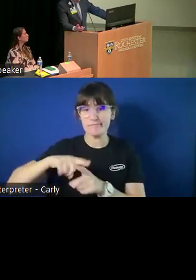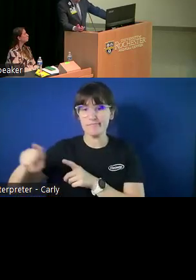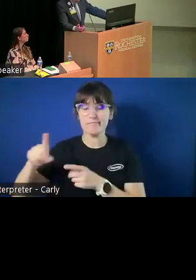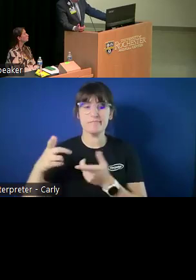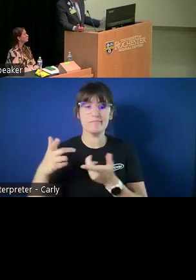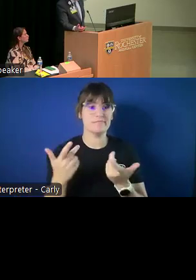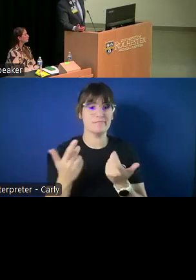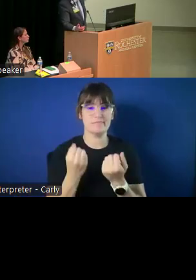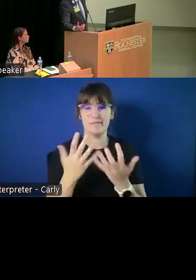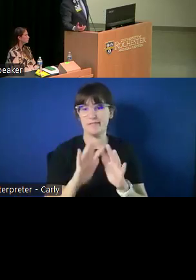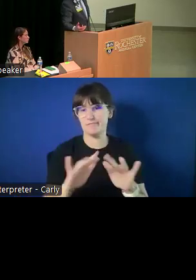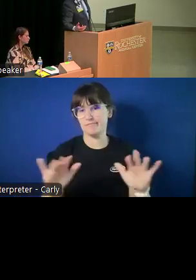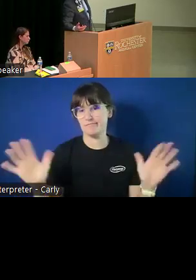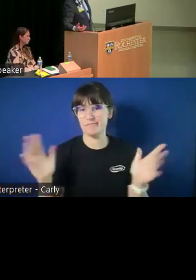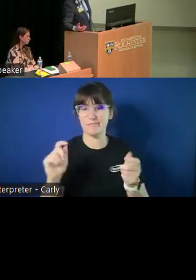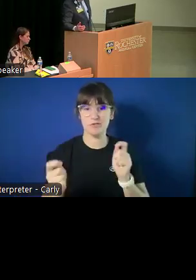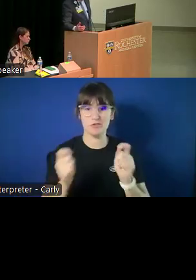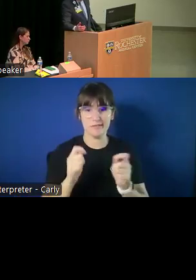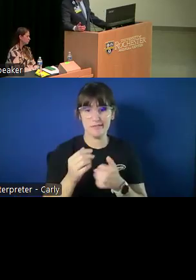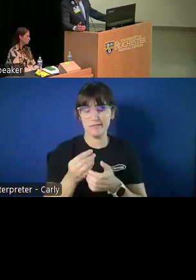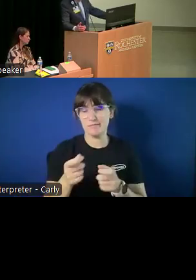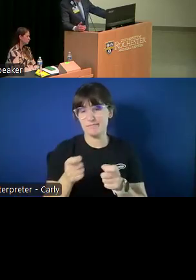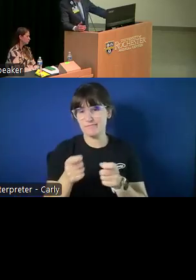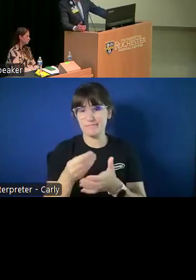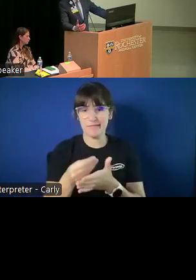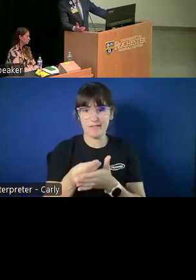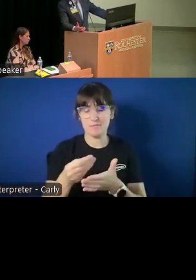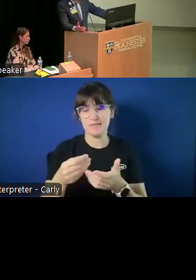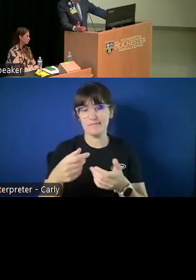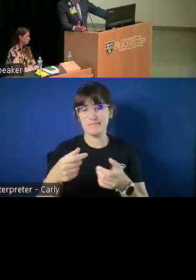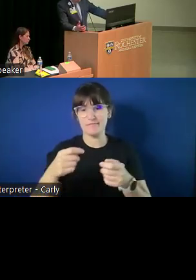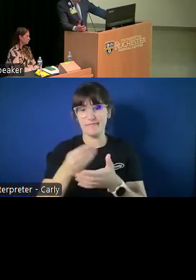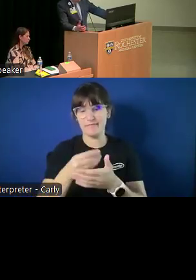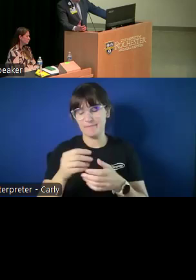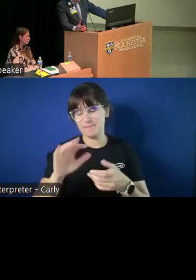methodology change management finances and working with leadership it's a year-long project-based